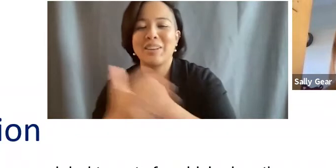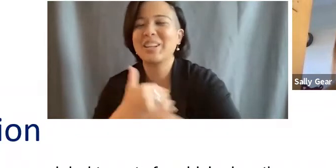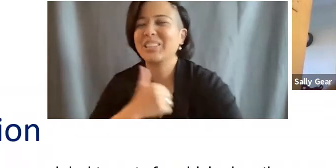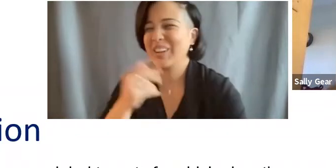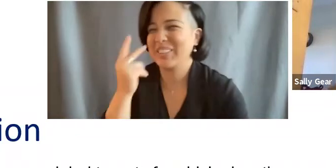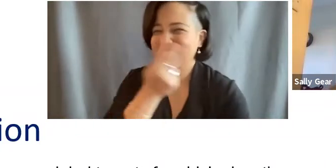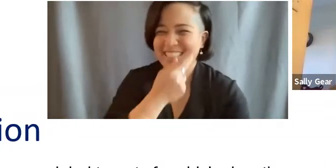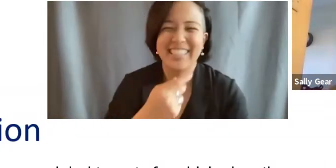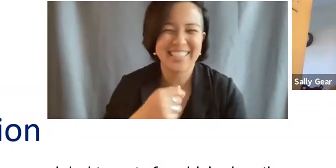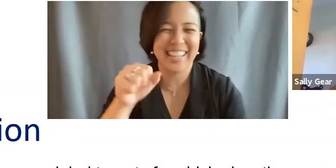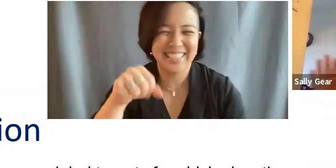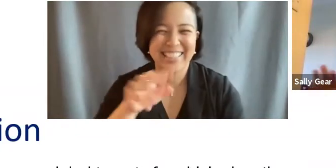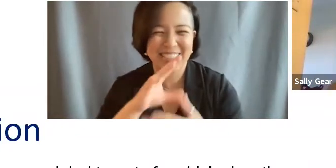I know I do speak quickly. I'll slow down. So, this global